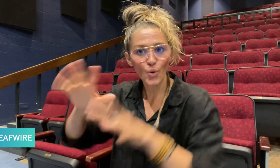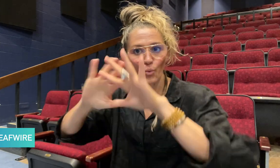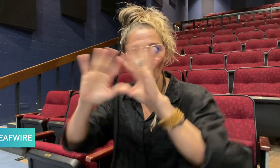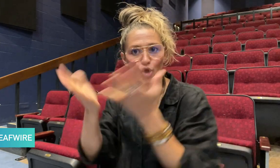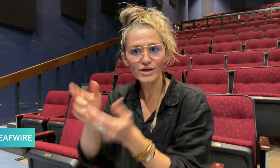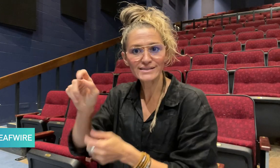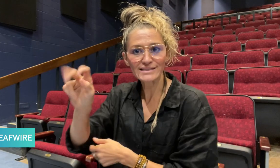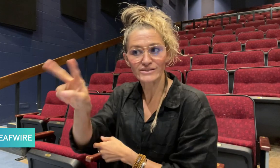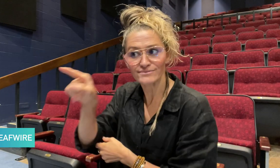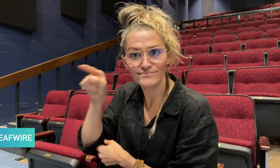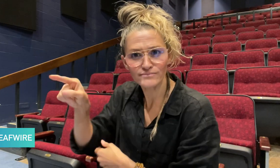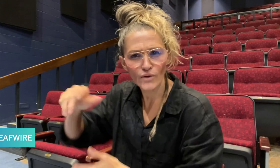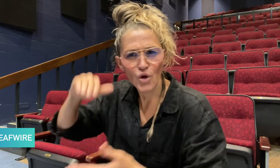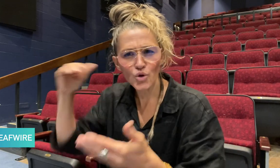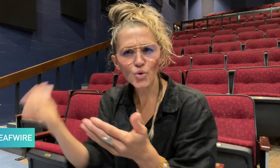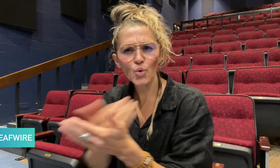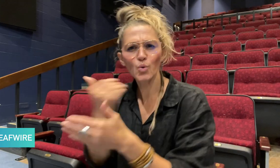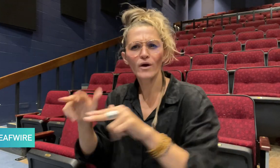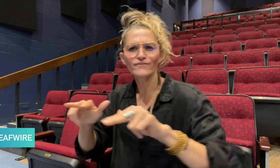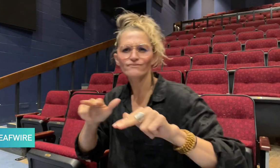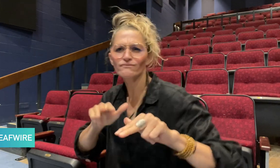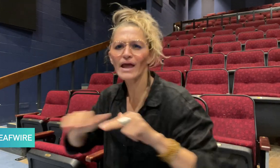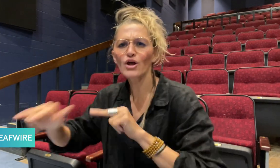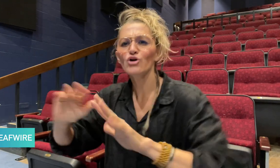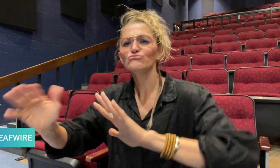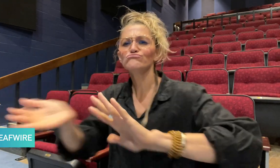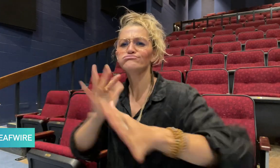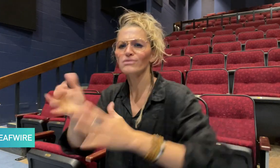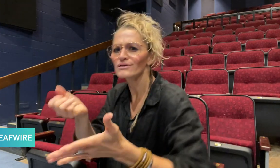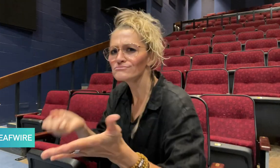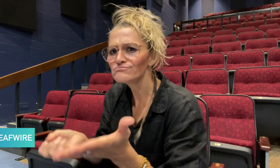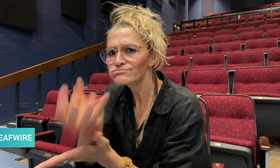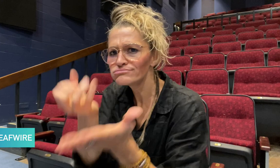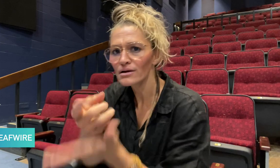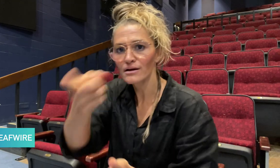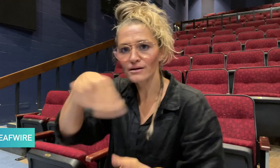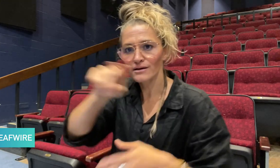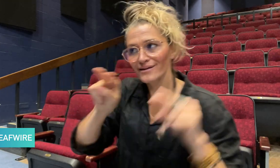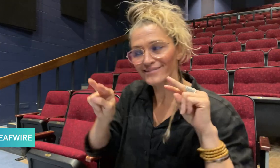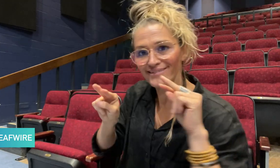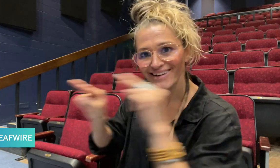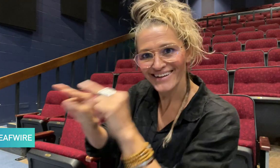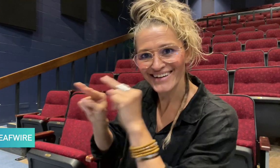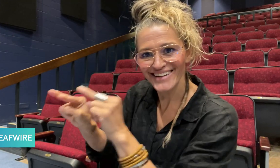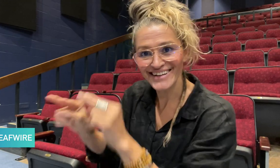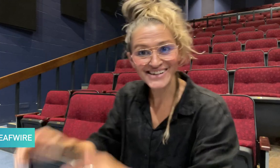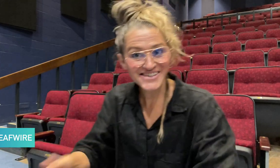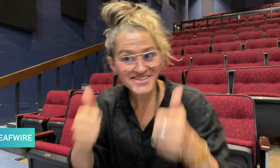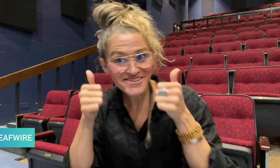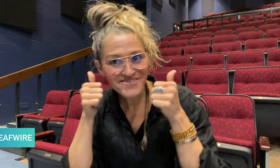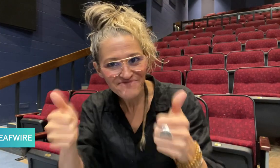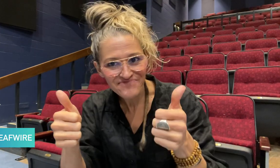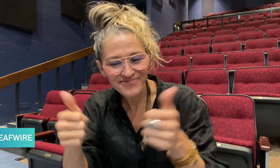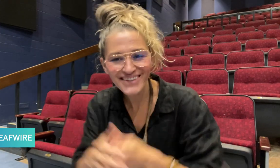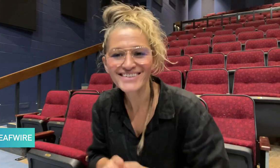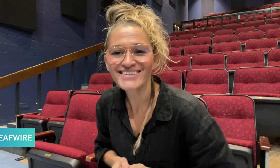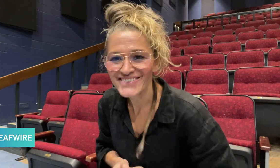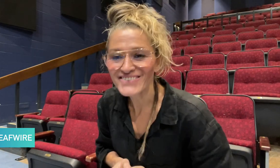H3 World TV to get new video updates!